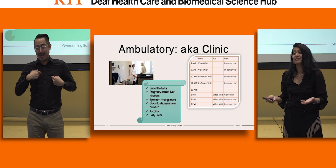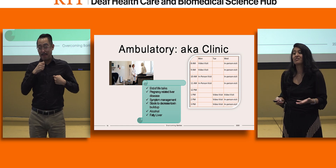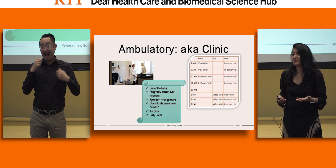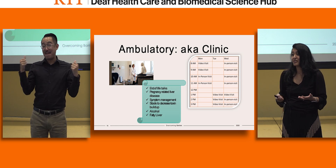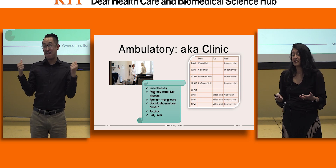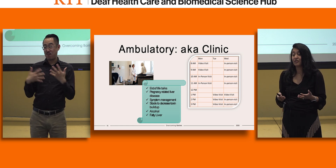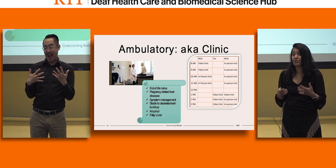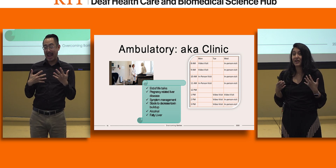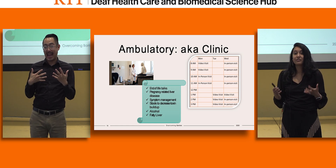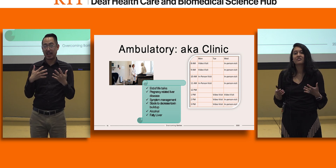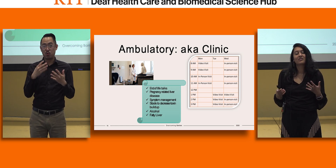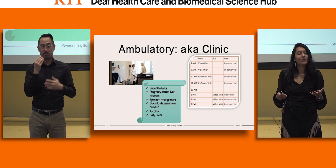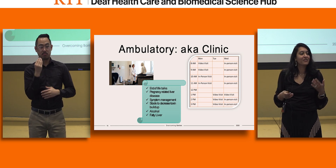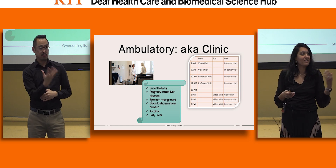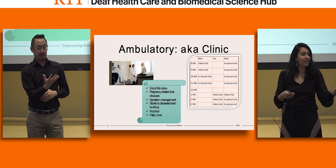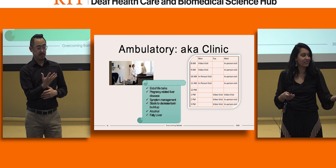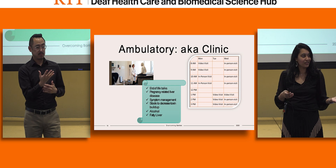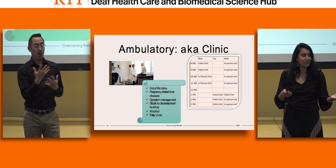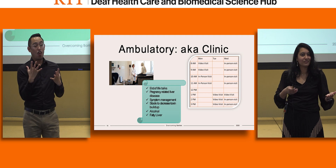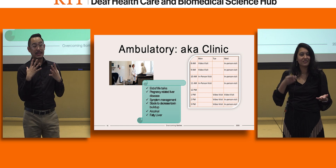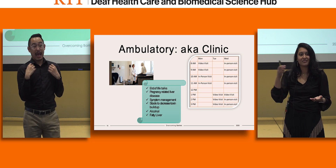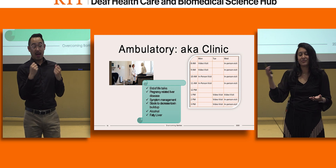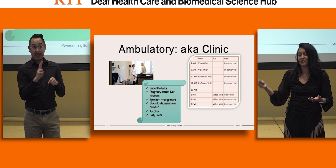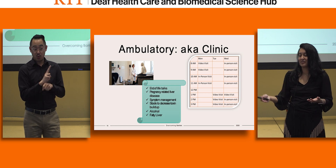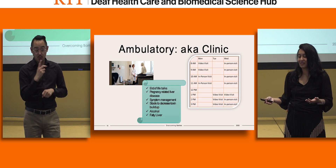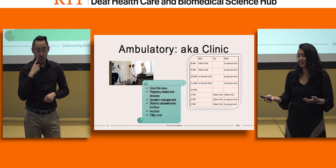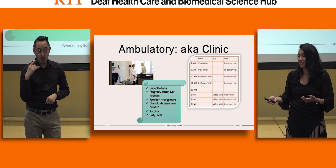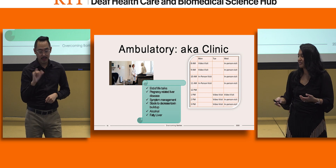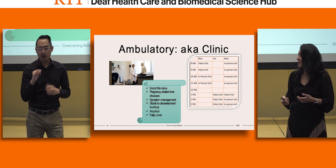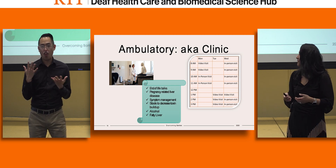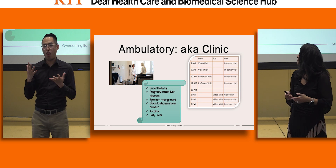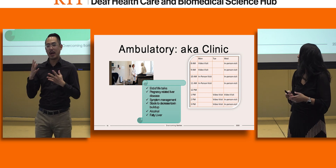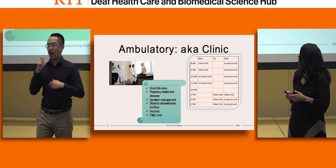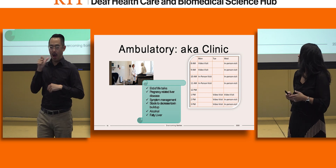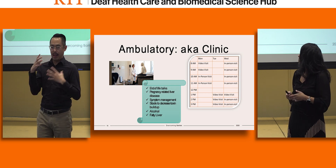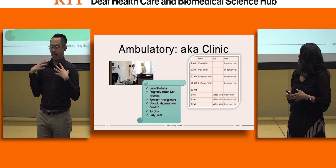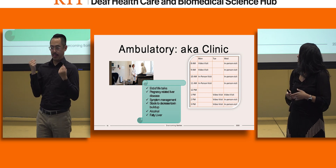and just counseling what healthy use is versus unhealthy.